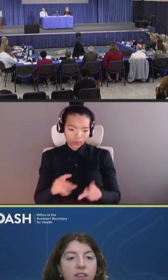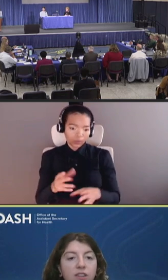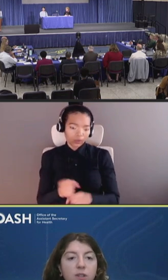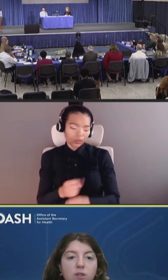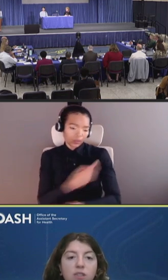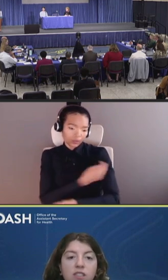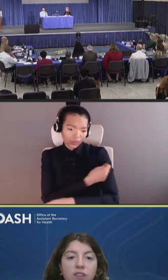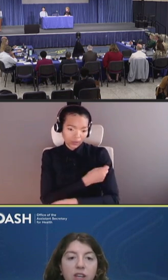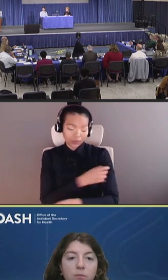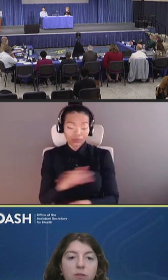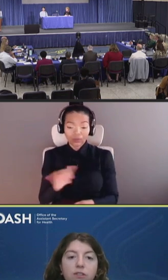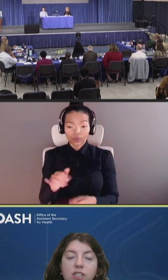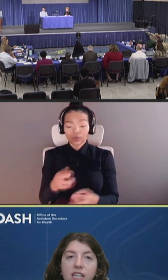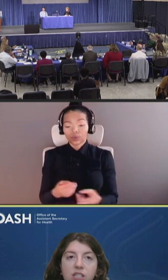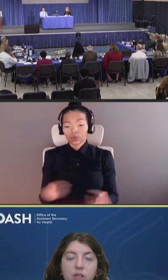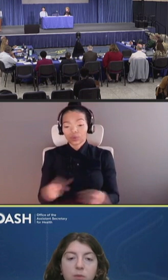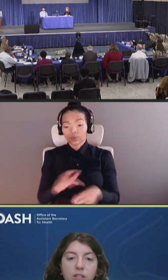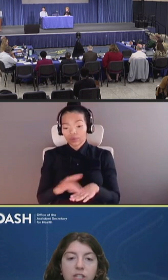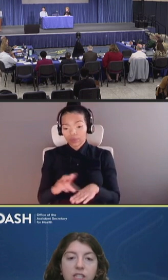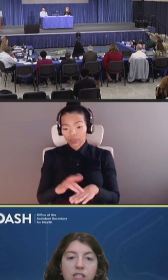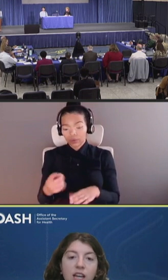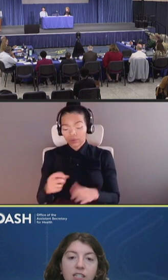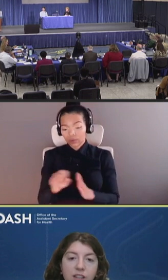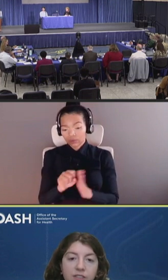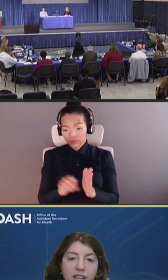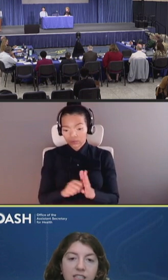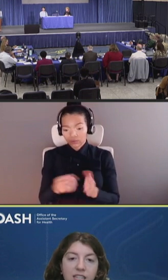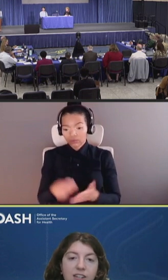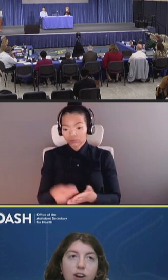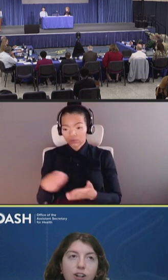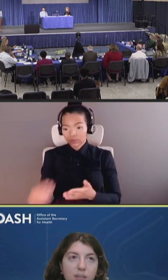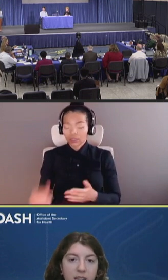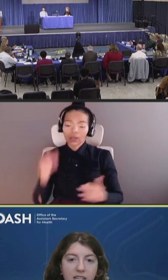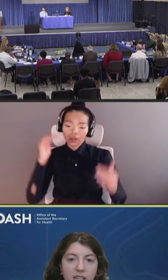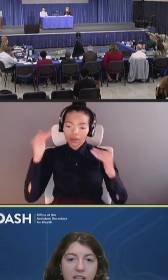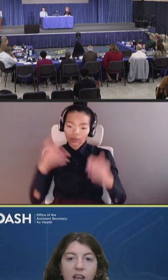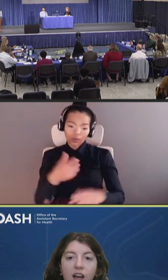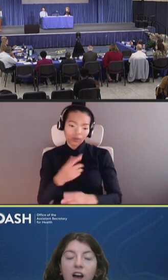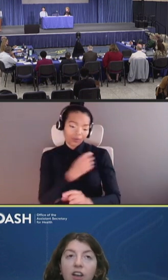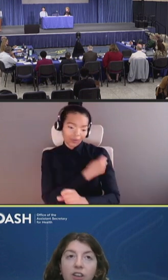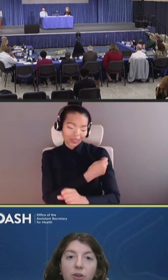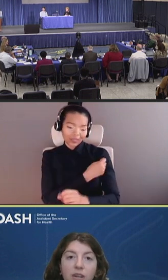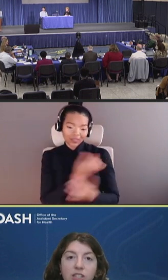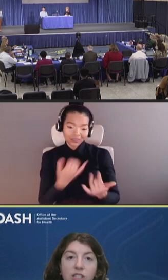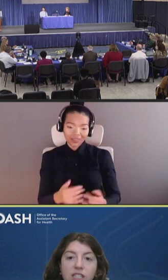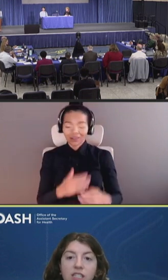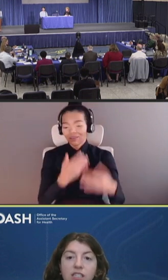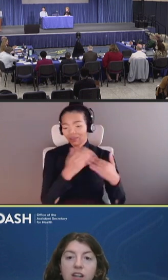the resources available for states to purchase adult vaccine are limited. Although agencies